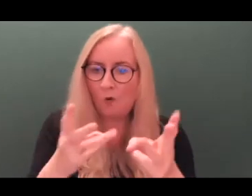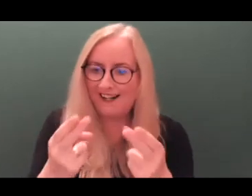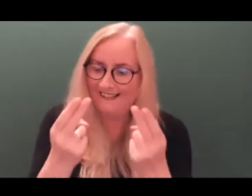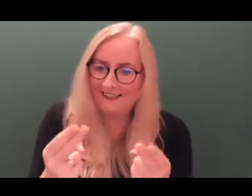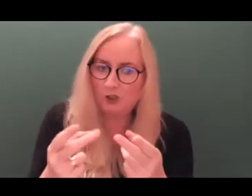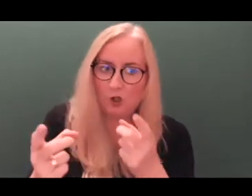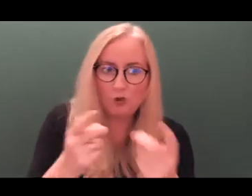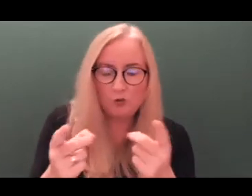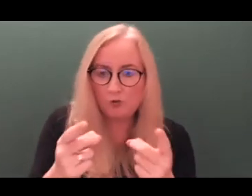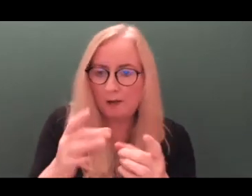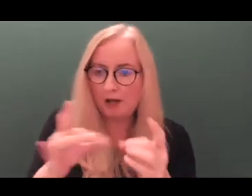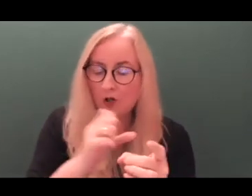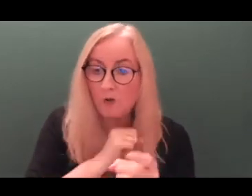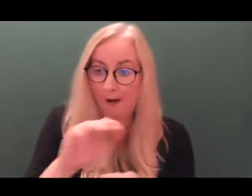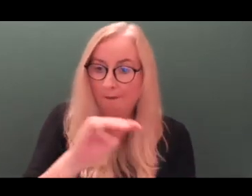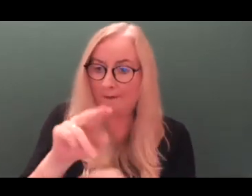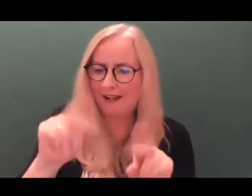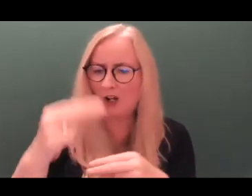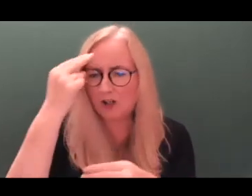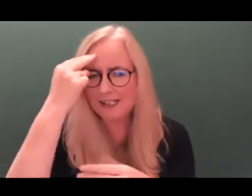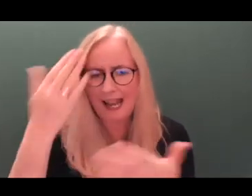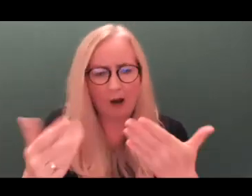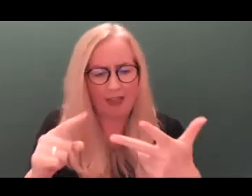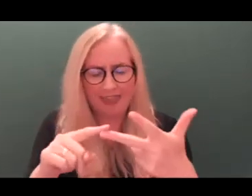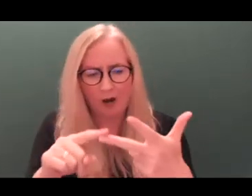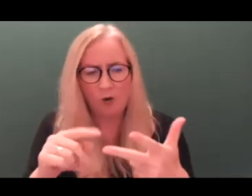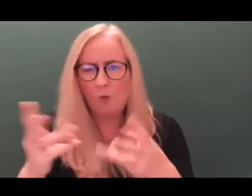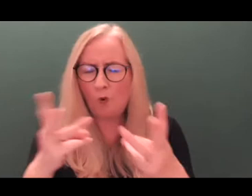to be able to understand how that works and what that means and what that means for the person.